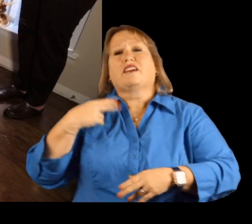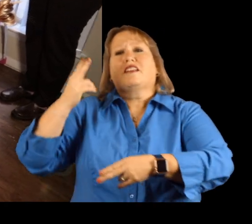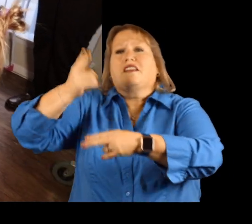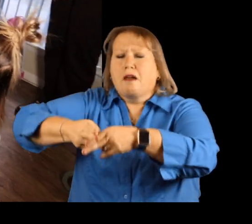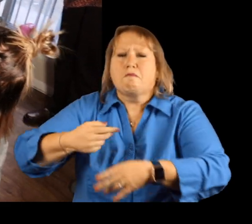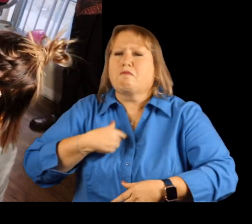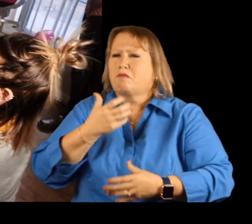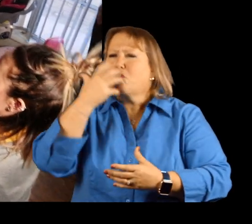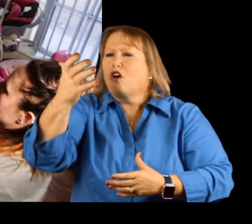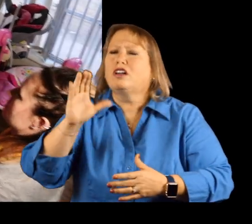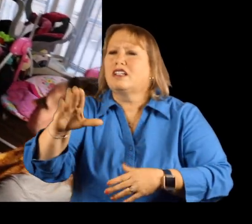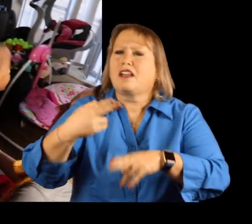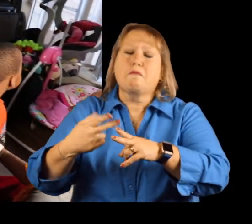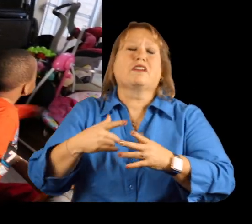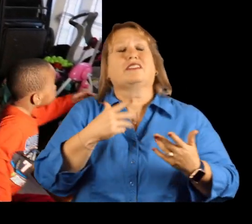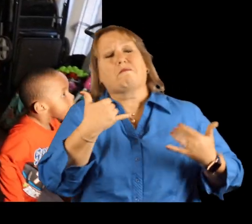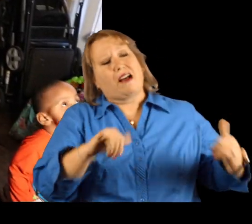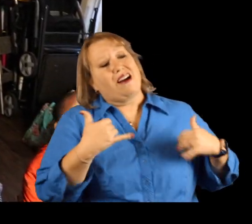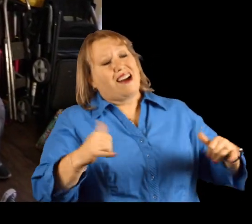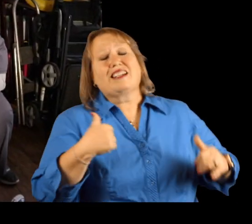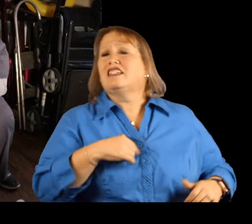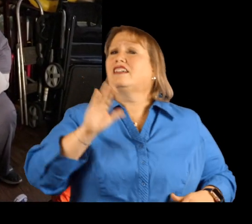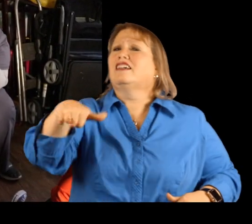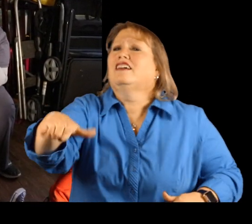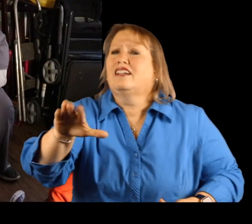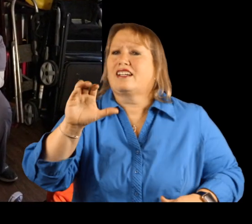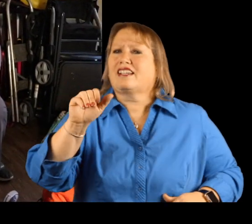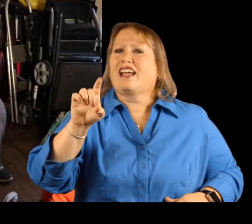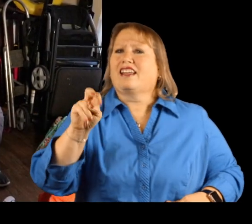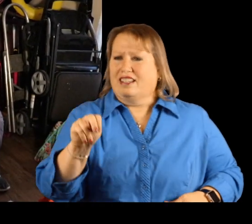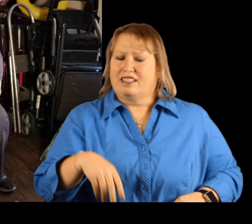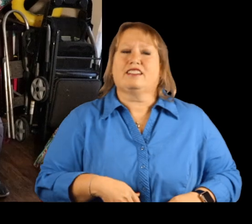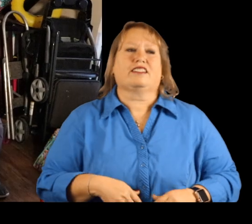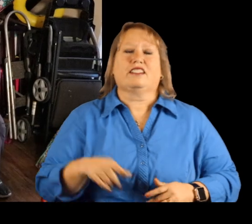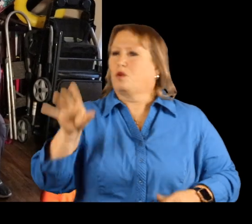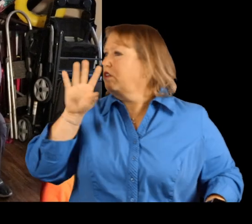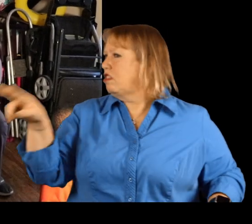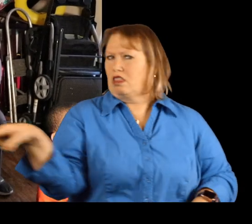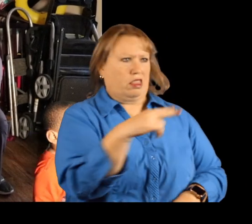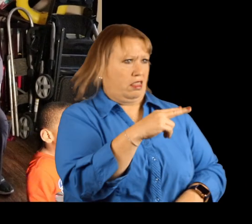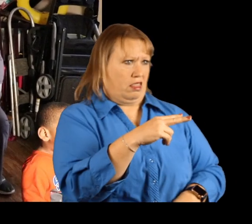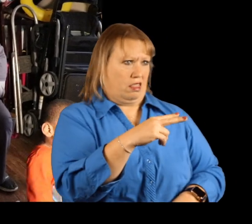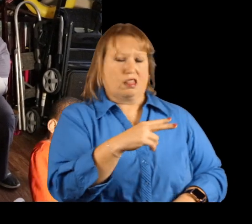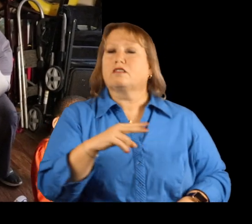Like he is having some fun and doing some things and you say Cayden. Will he stop and look for that sound?